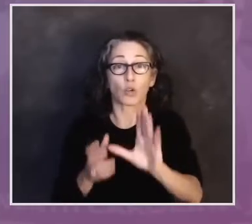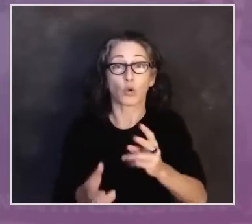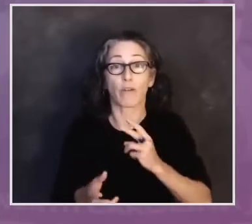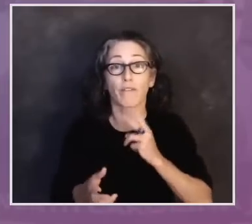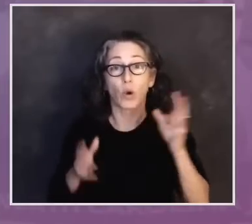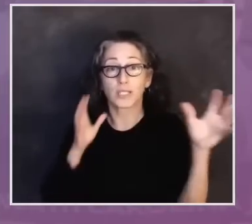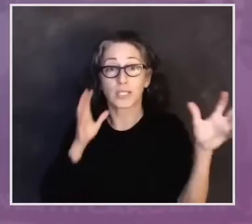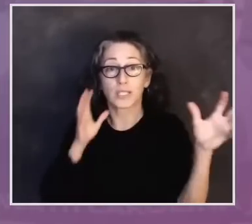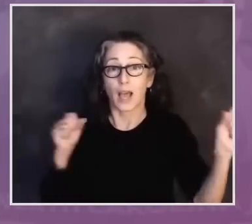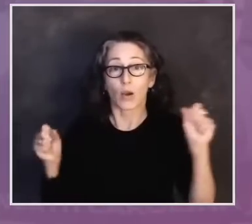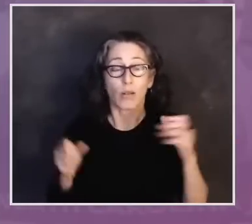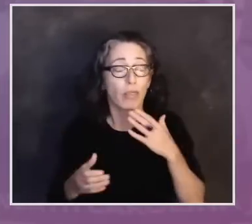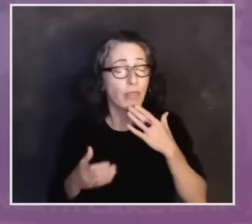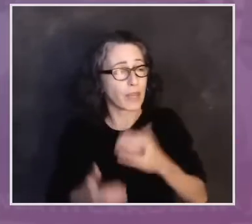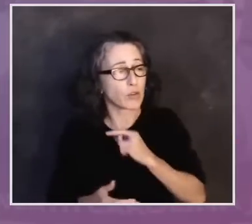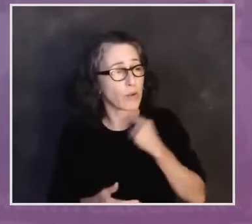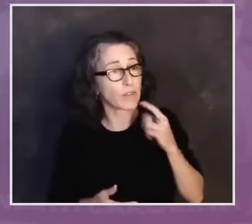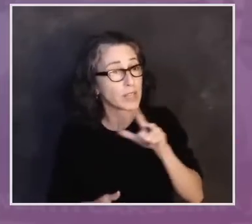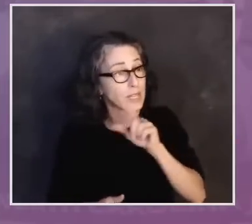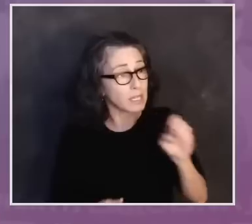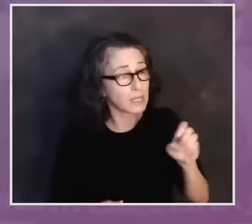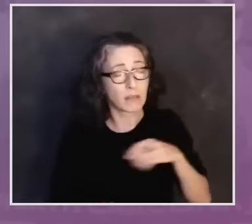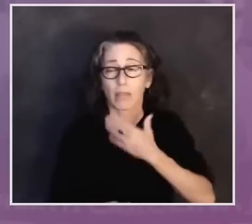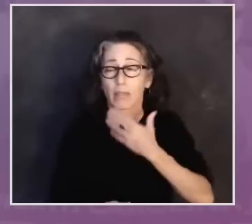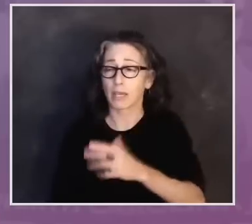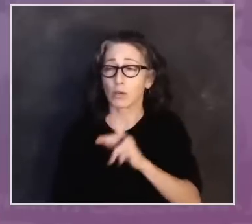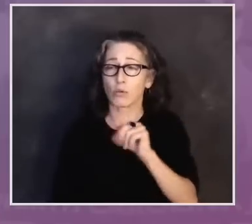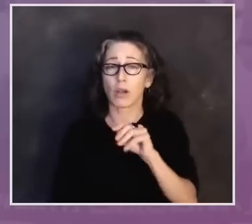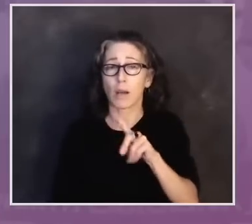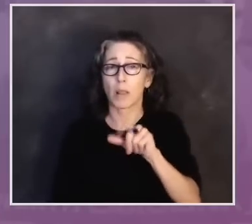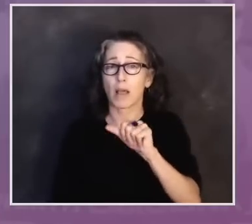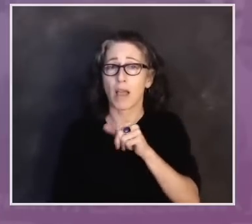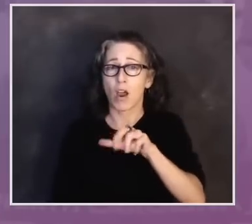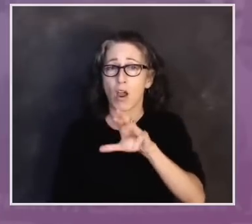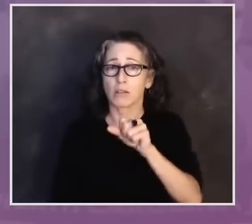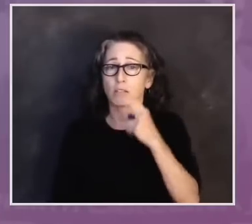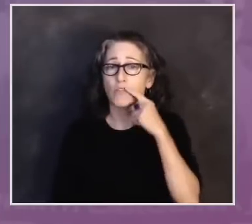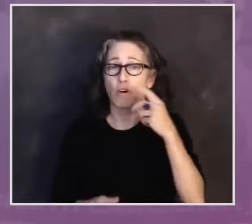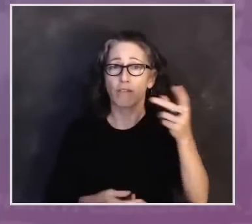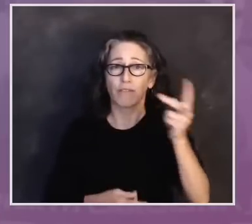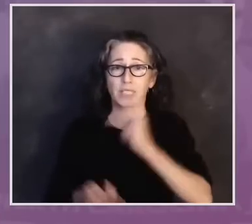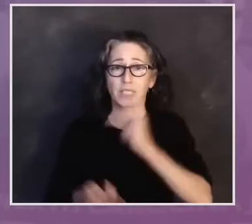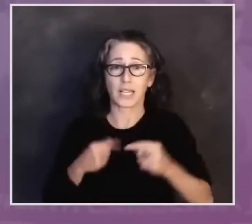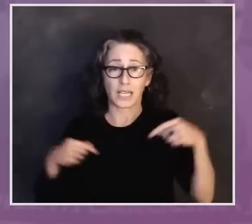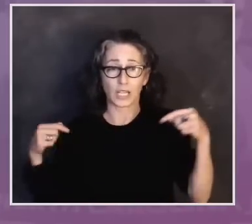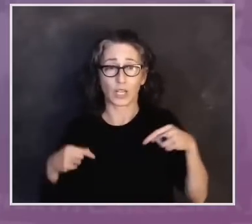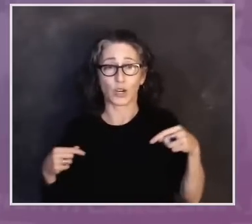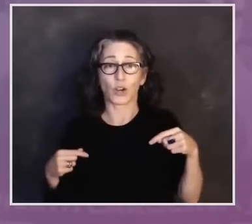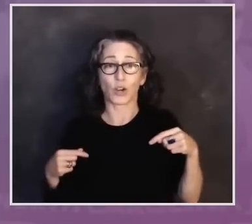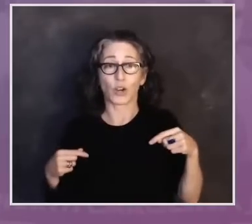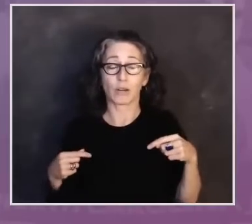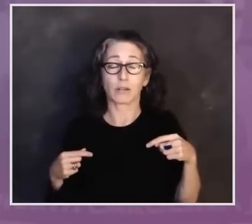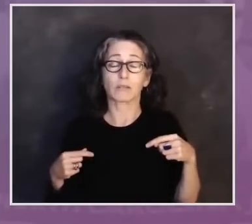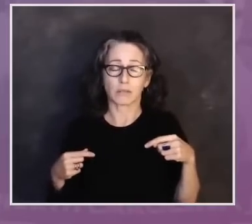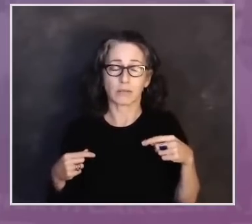AND LET'S MAKE SURE OUR VOICES ARE HEARD.